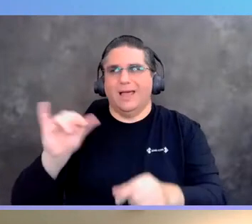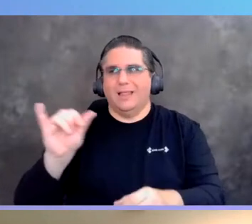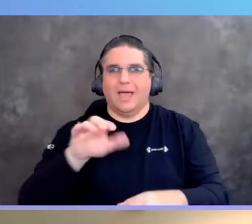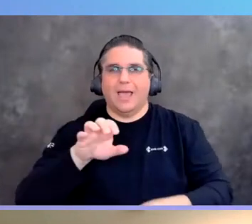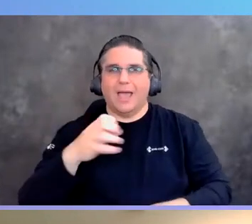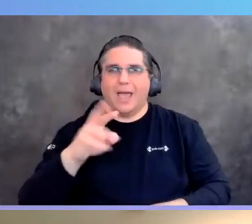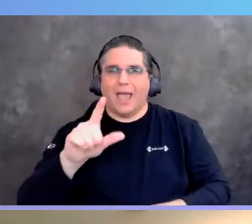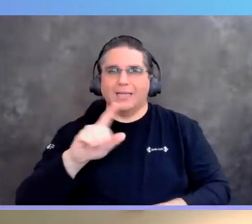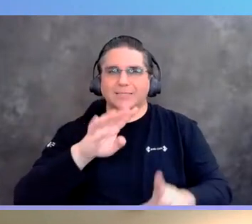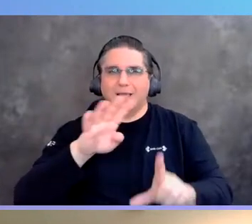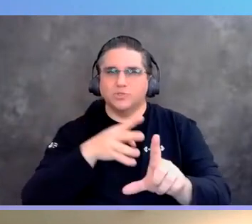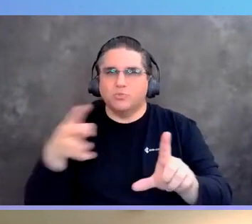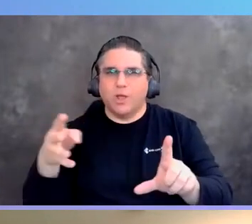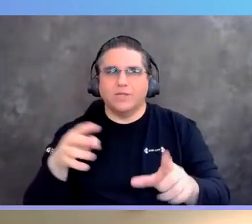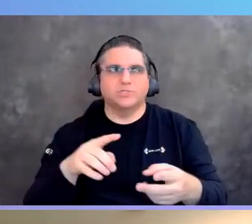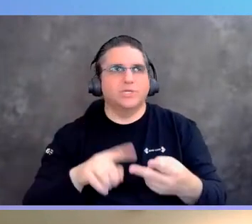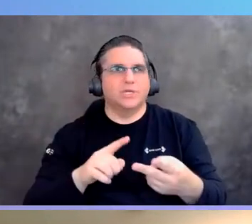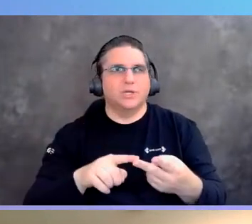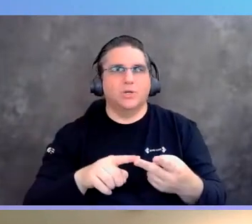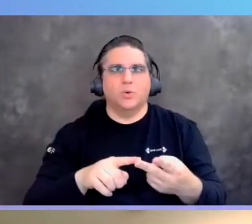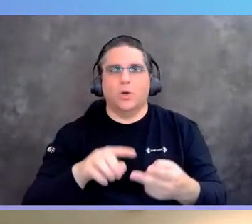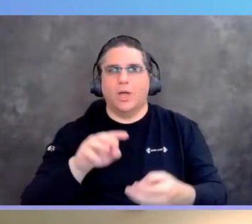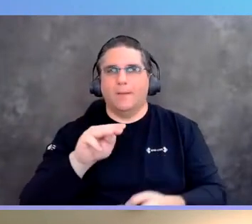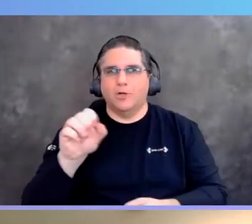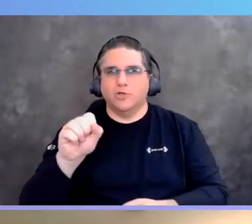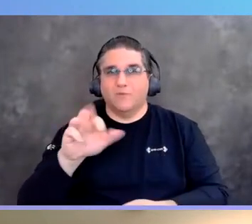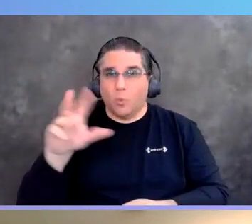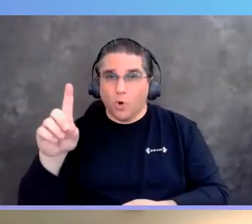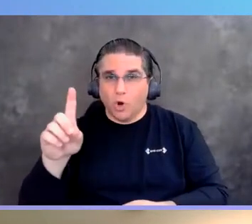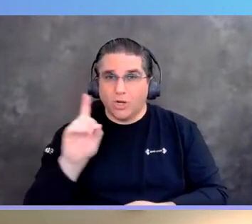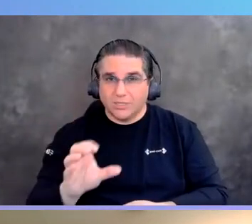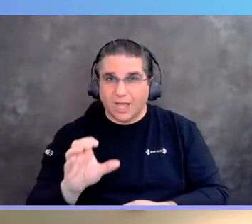document. Uh, so those are some of the categories of and then,